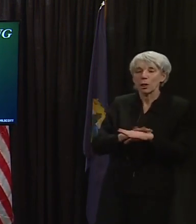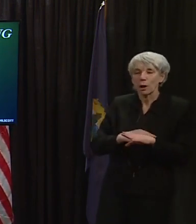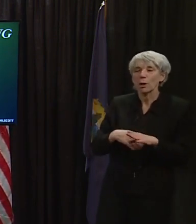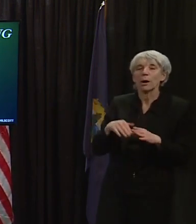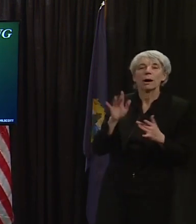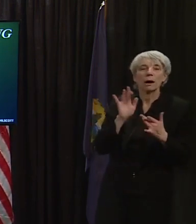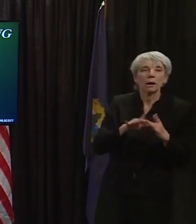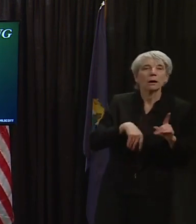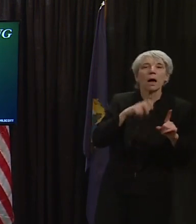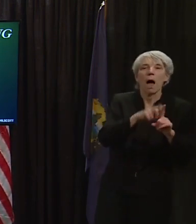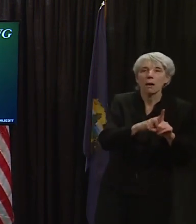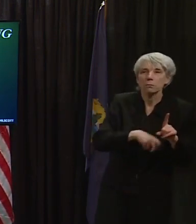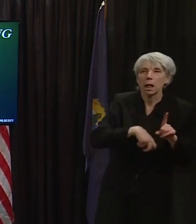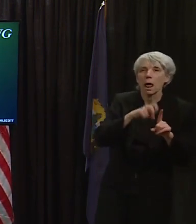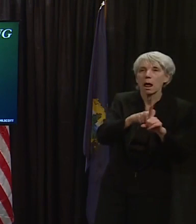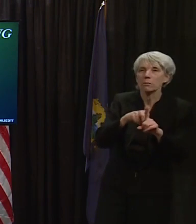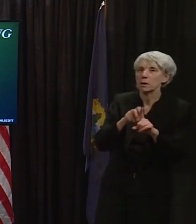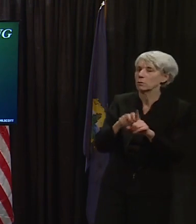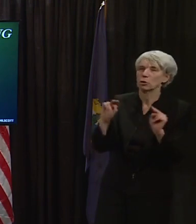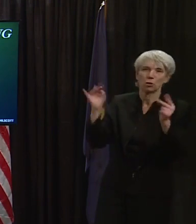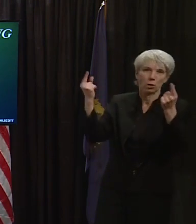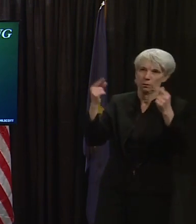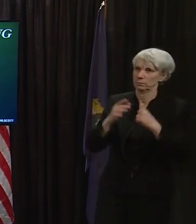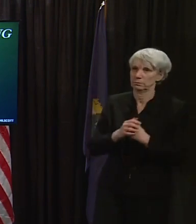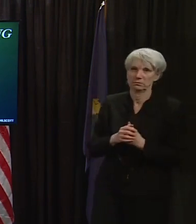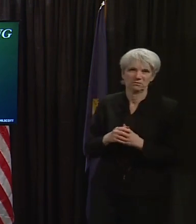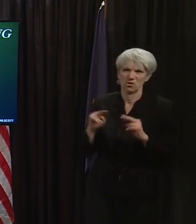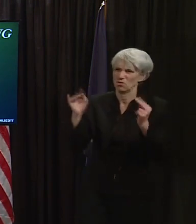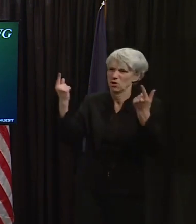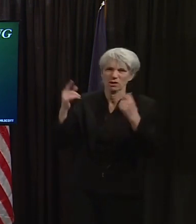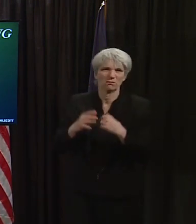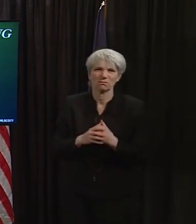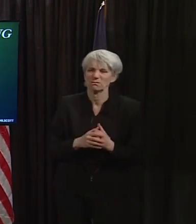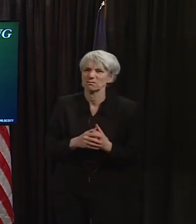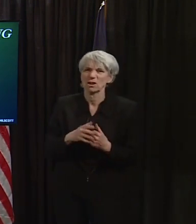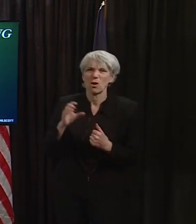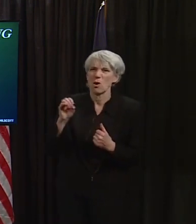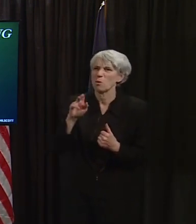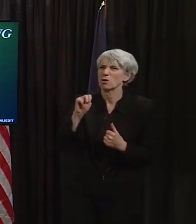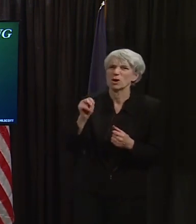impactful and and truly not helpful and should be stopped in favor of these